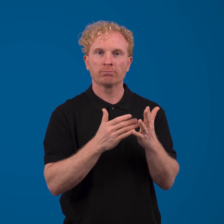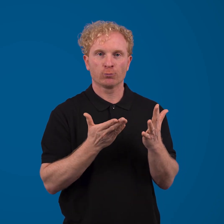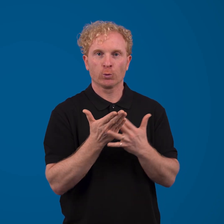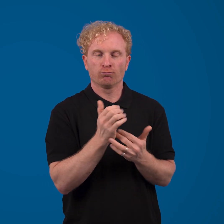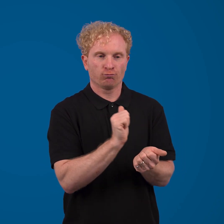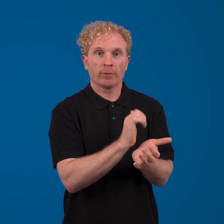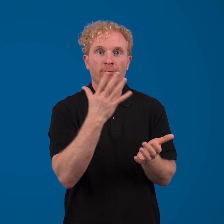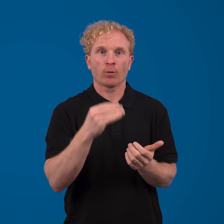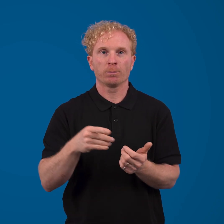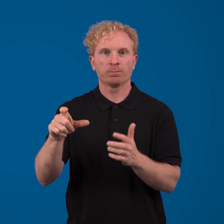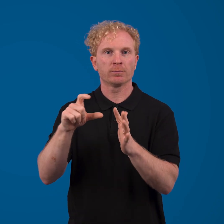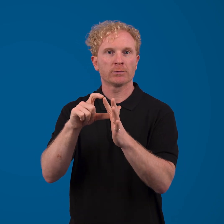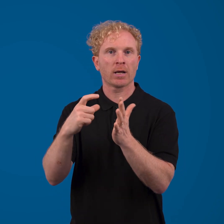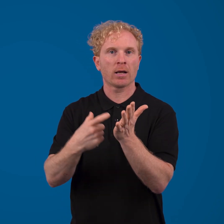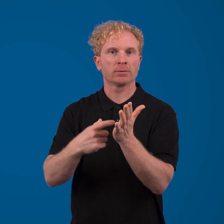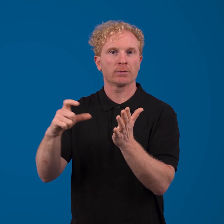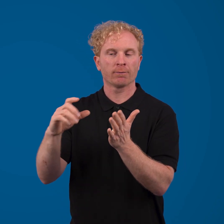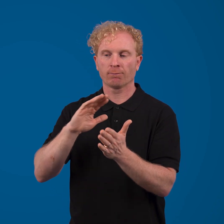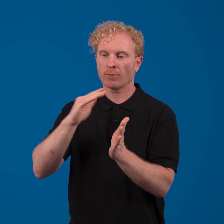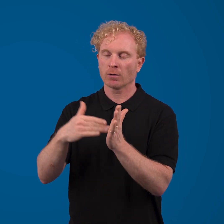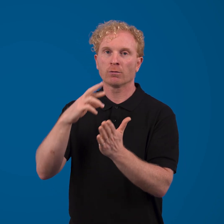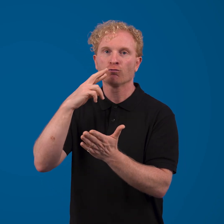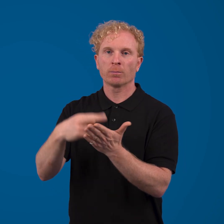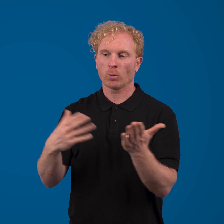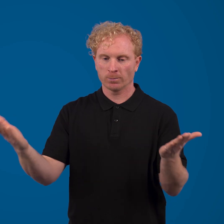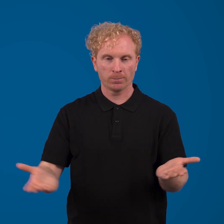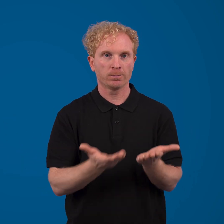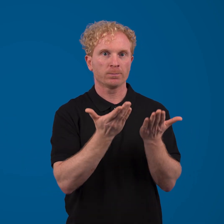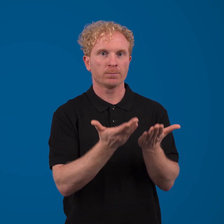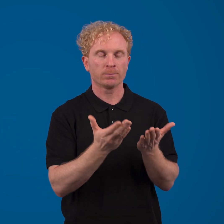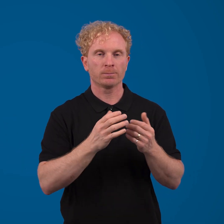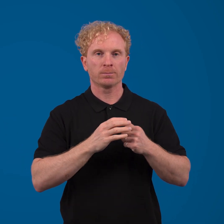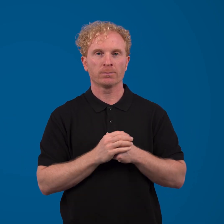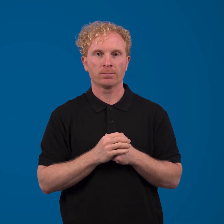upon the release of the Disability Royal Commission’s Final Report.